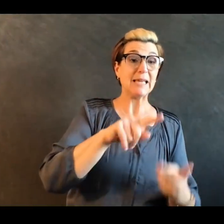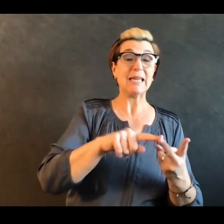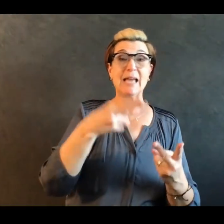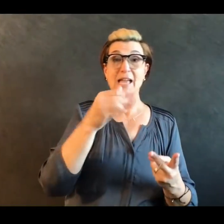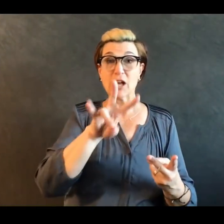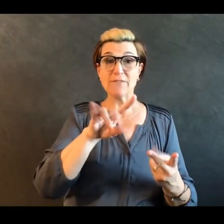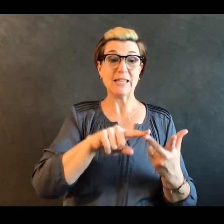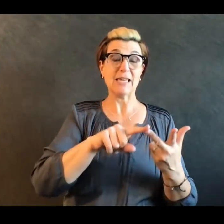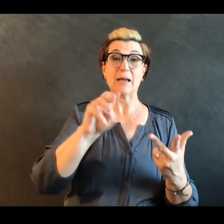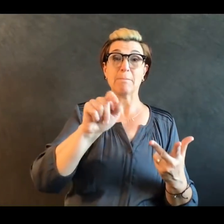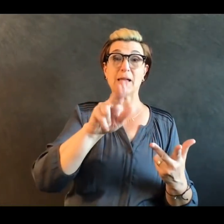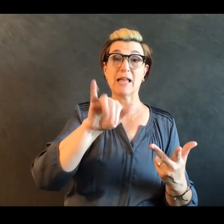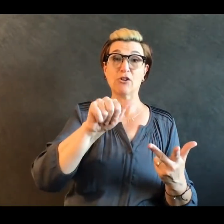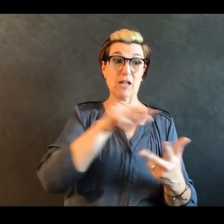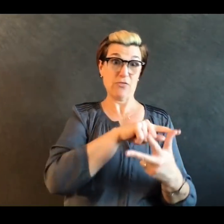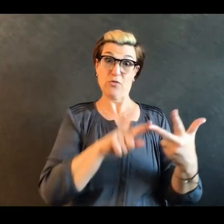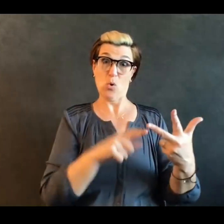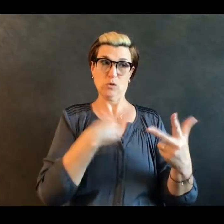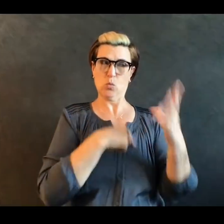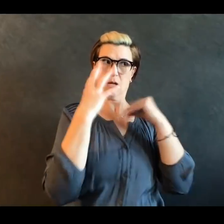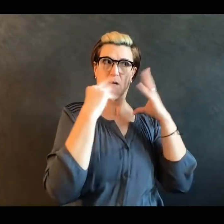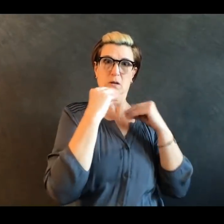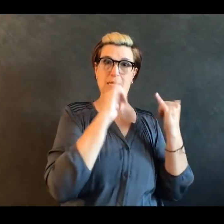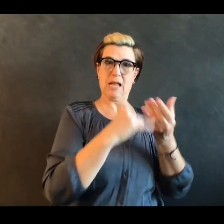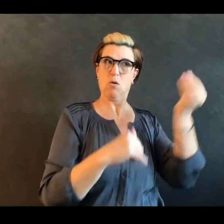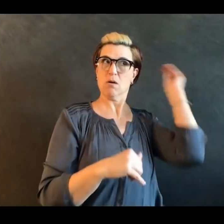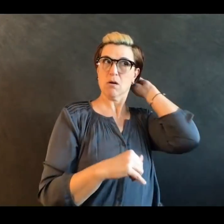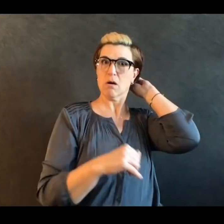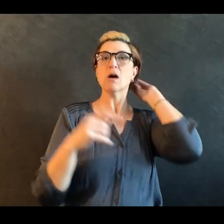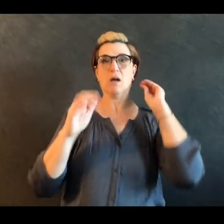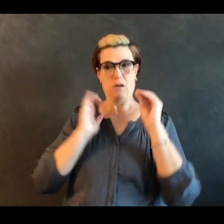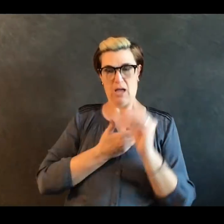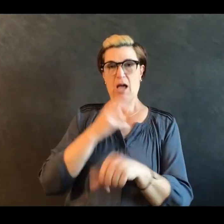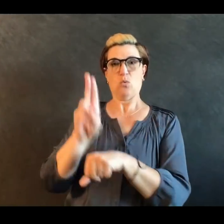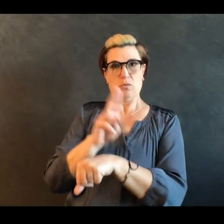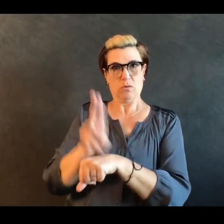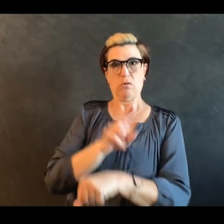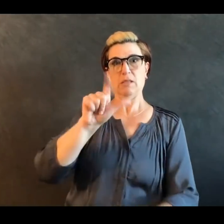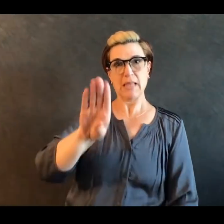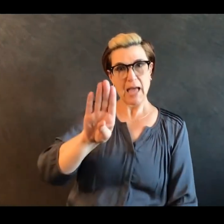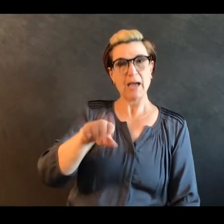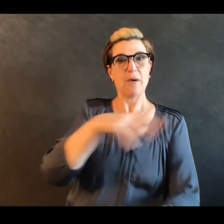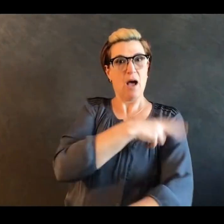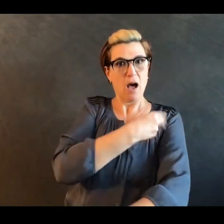our capacity our laboratories our clinics our hospitals that have been built by the American people and the